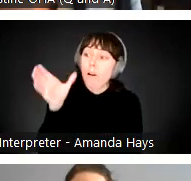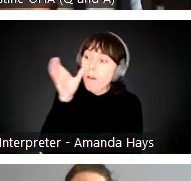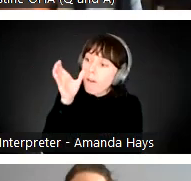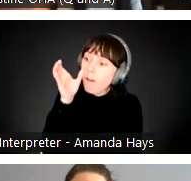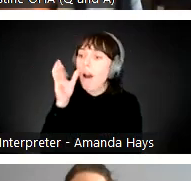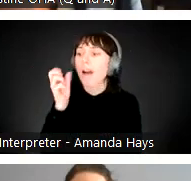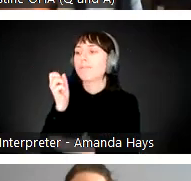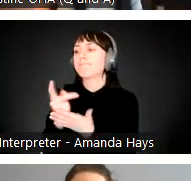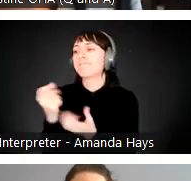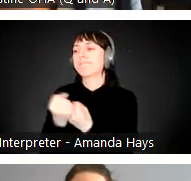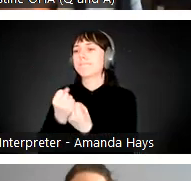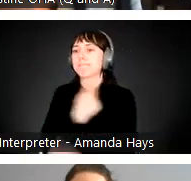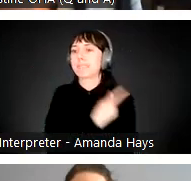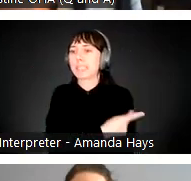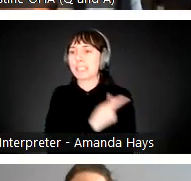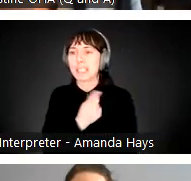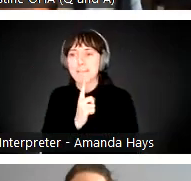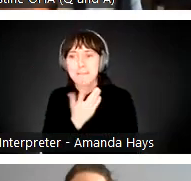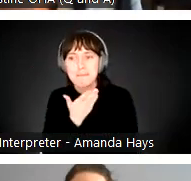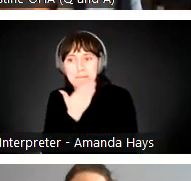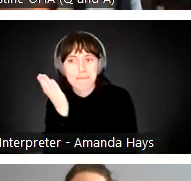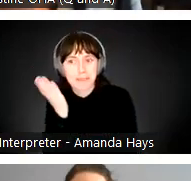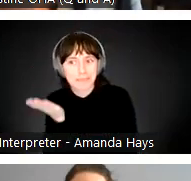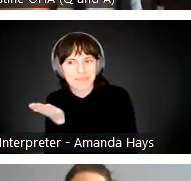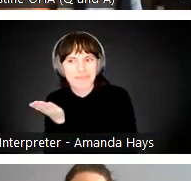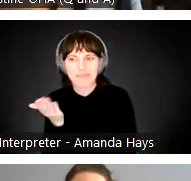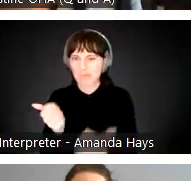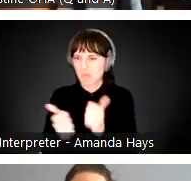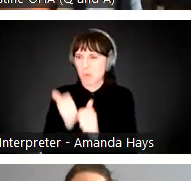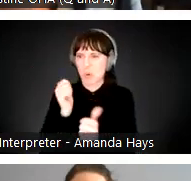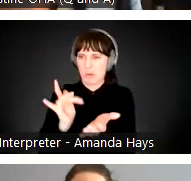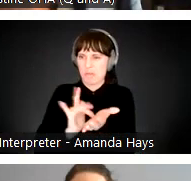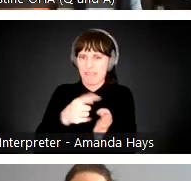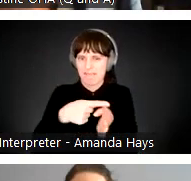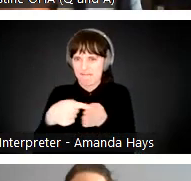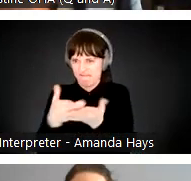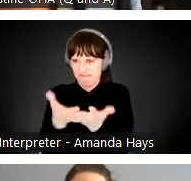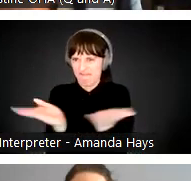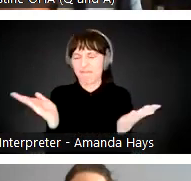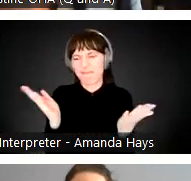broad around a lot of what medicine struggles with. So, I would argue that for